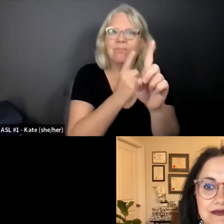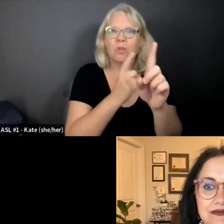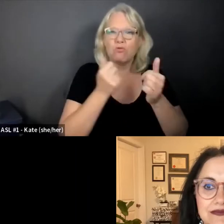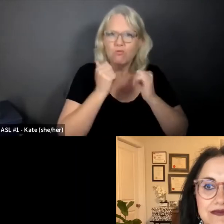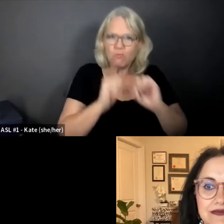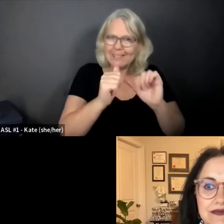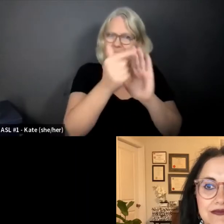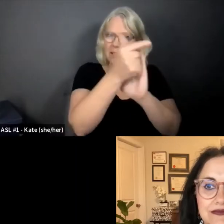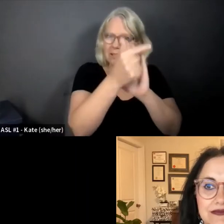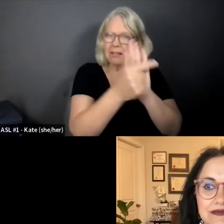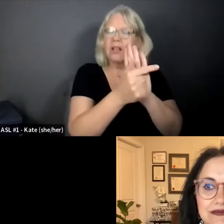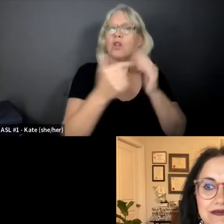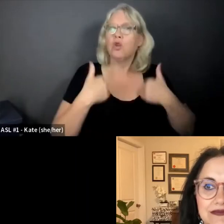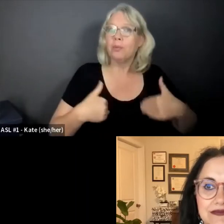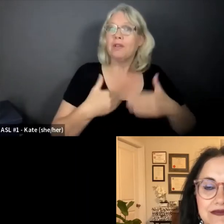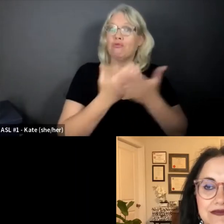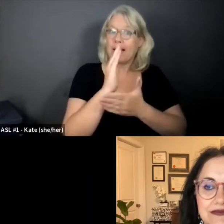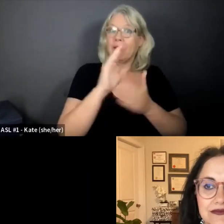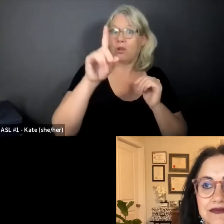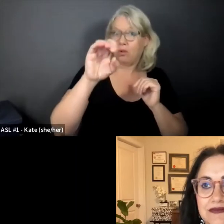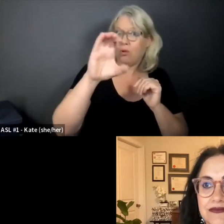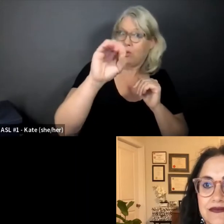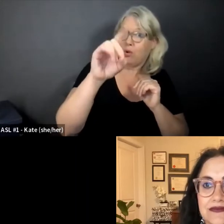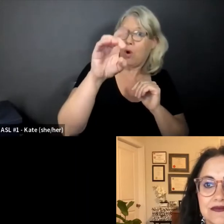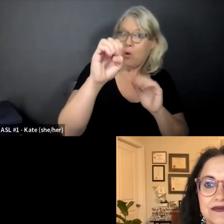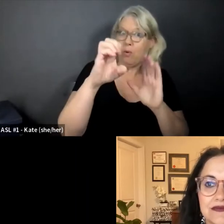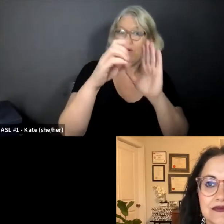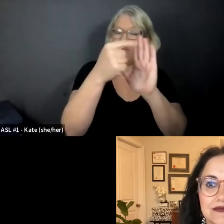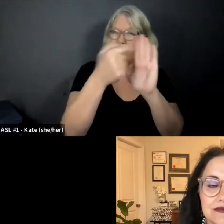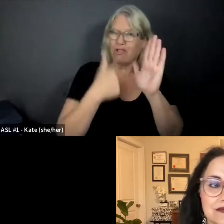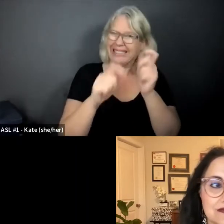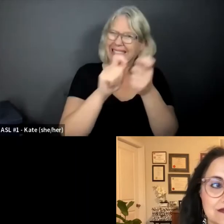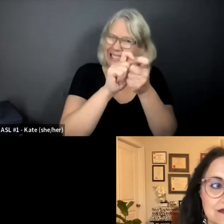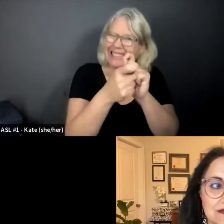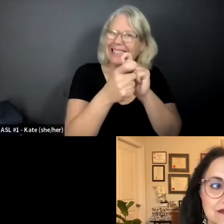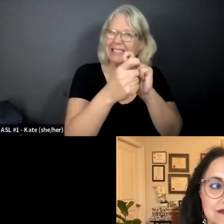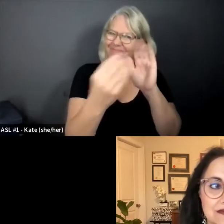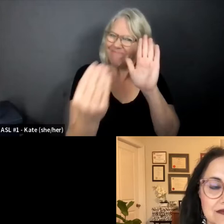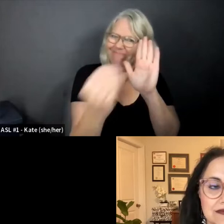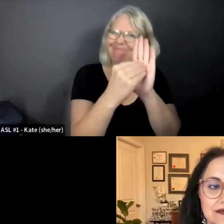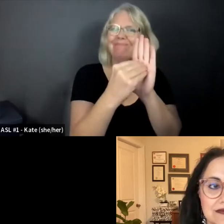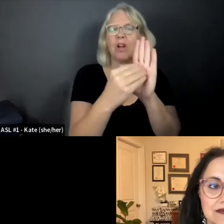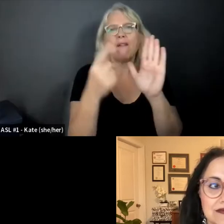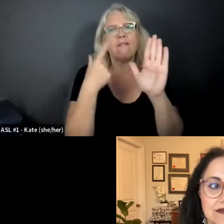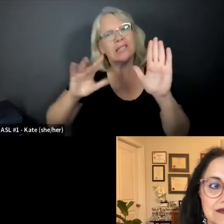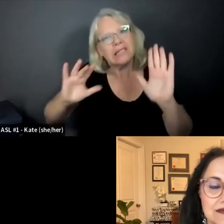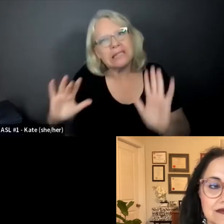THE CODE THAT ADVANCED THE HUMAN RIGHTS OF PERSONS WITH DISABILITIES IN ONTARIO.